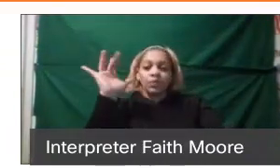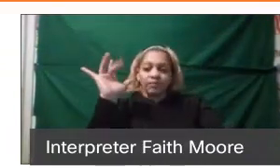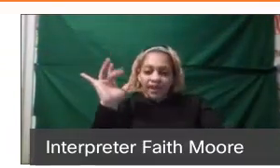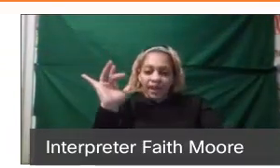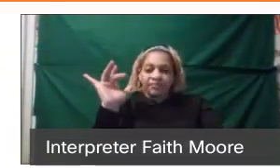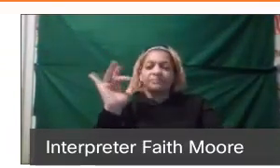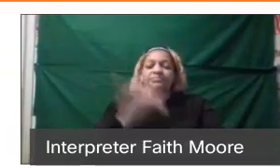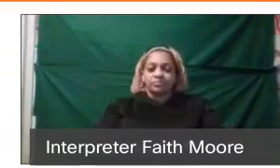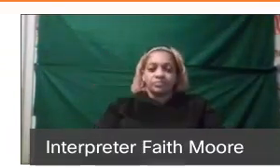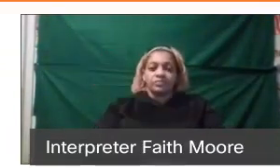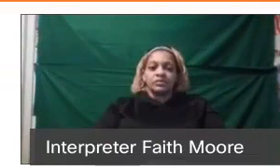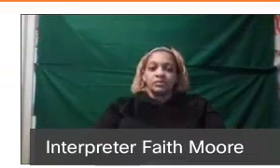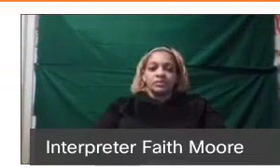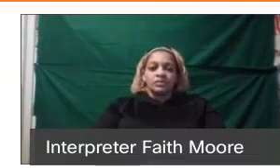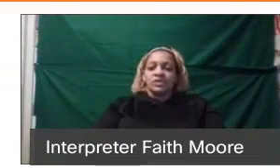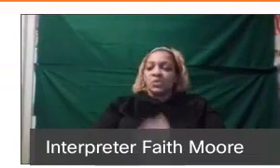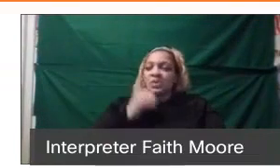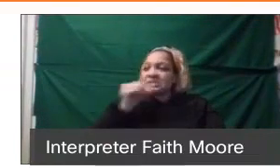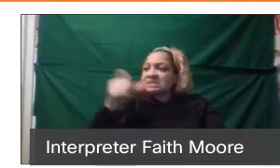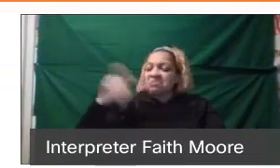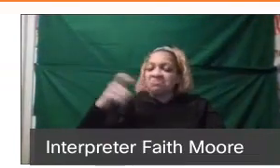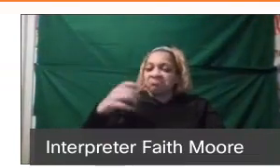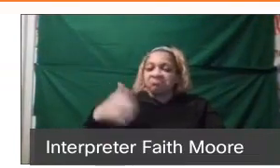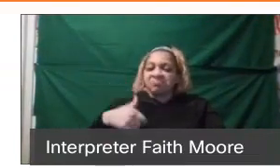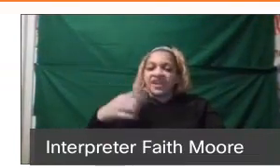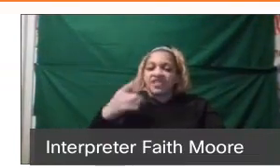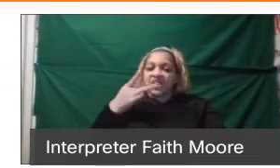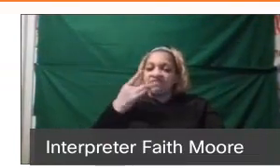A rapid flashing beacons are not warranted in these situations.